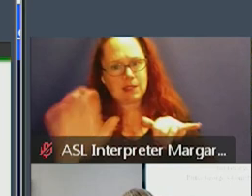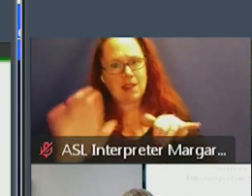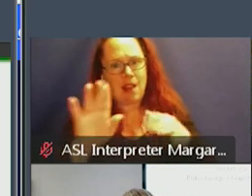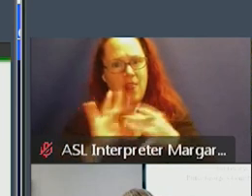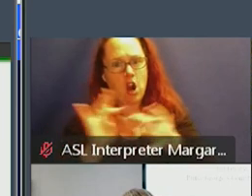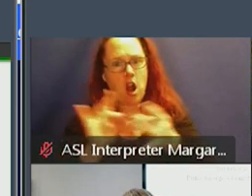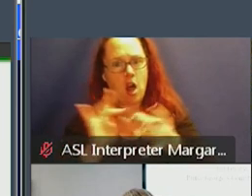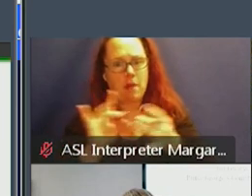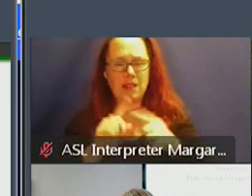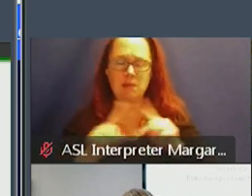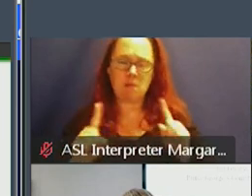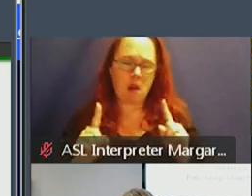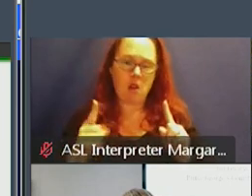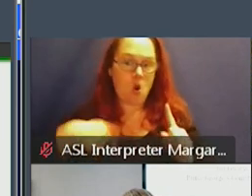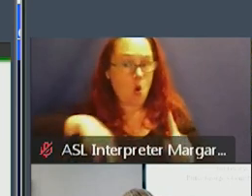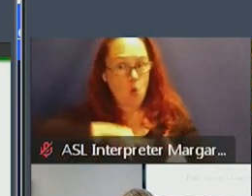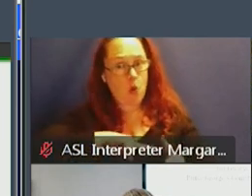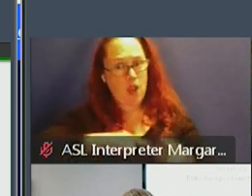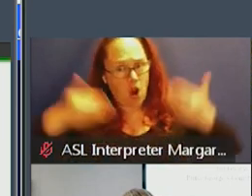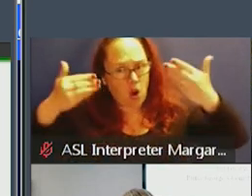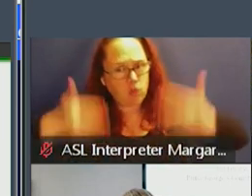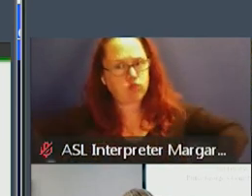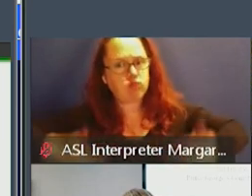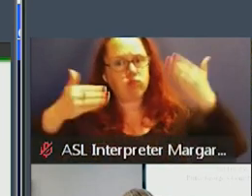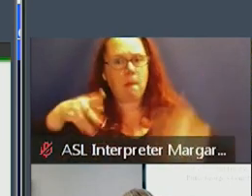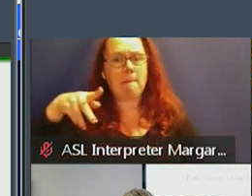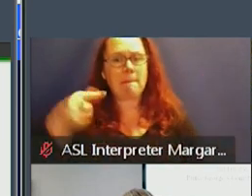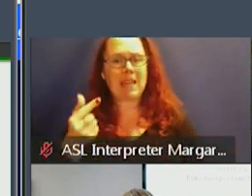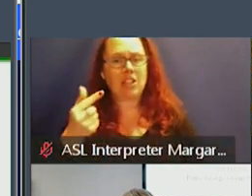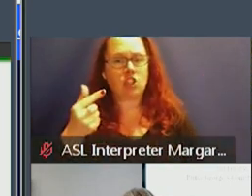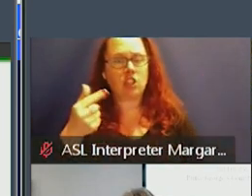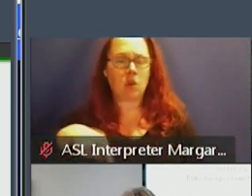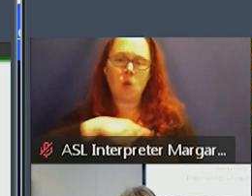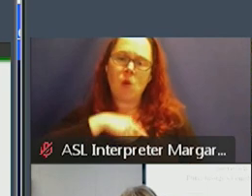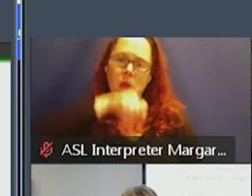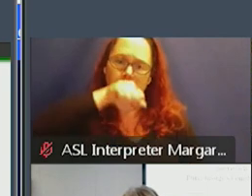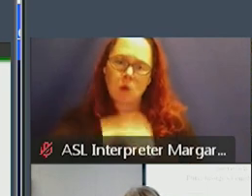we are all Prince Georgians. We love this community and everybody loves their own